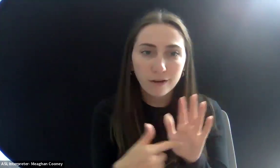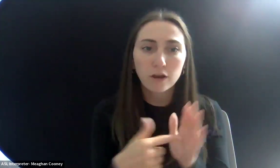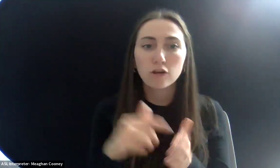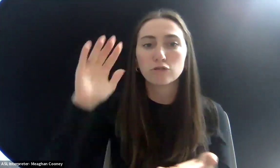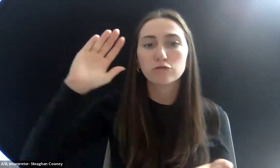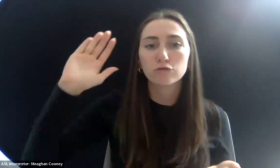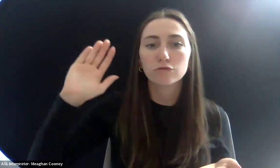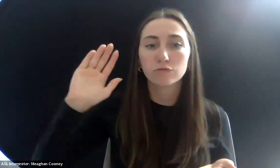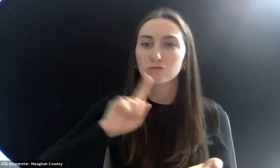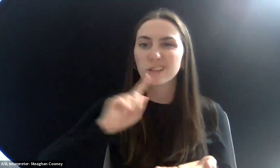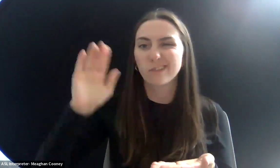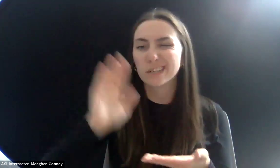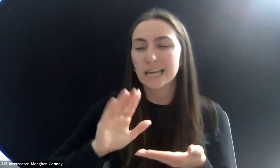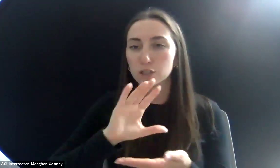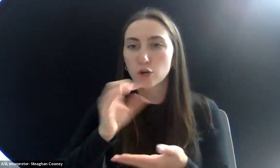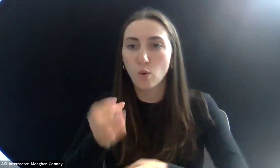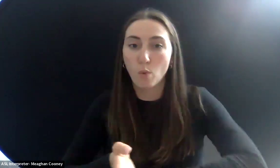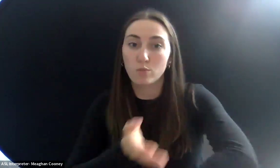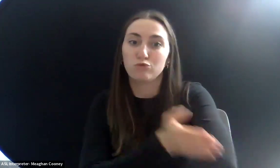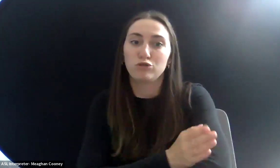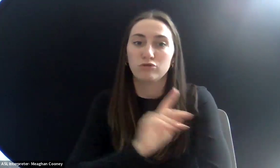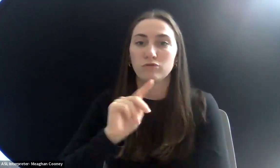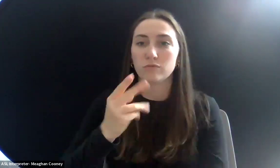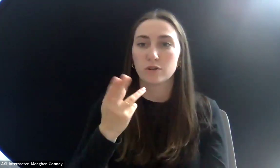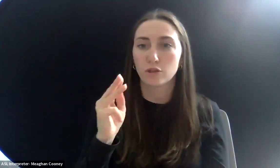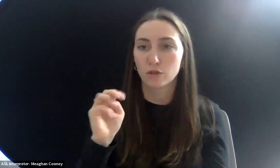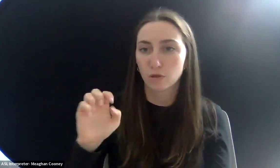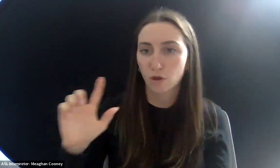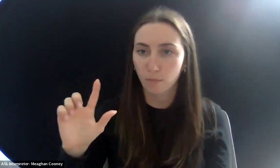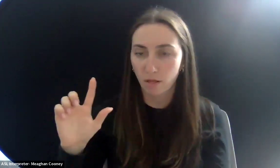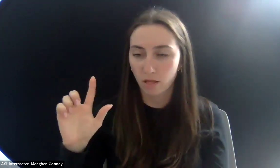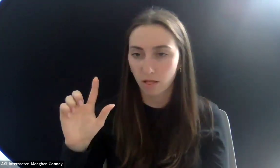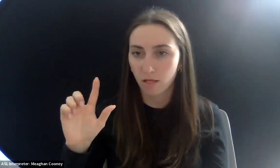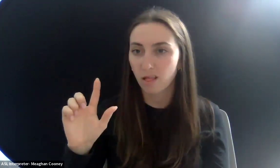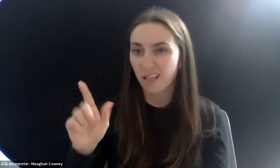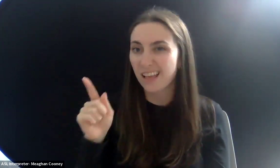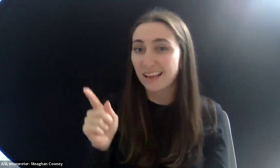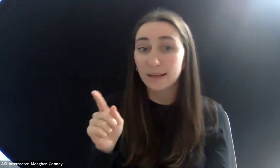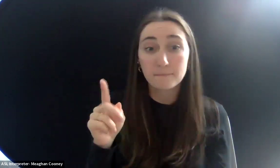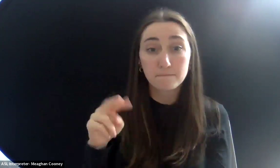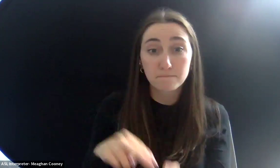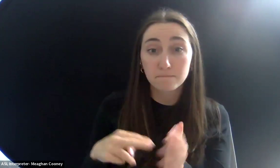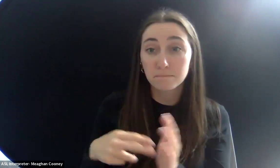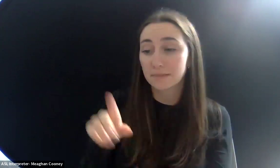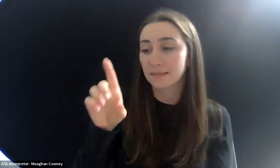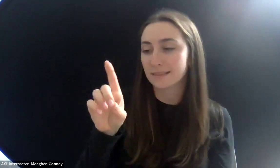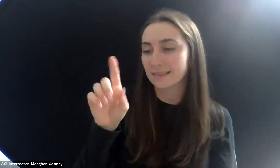improvement of thermal performance of a building by virtue of its thermal teddy rating, air infiltration